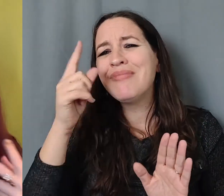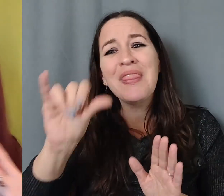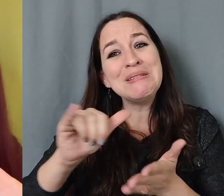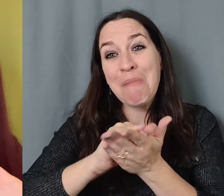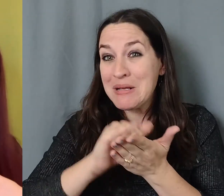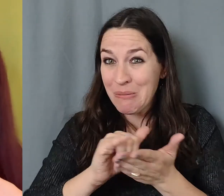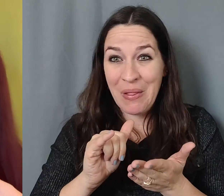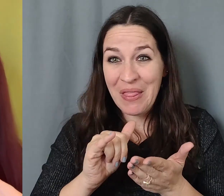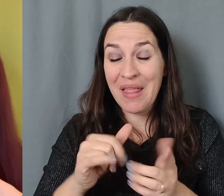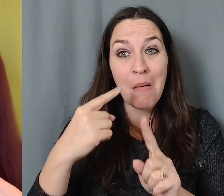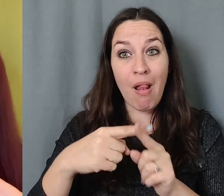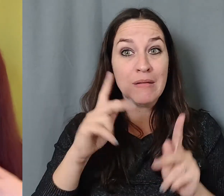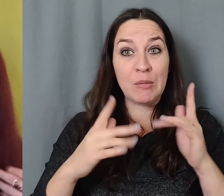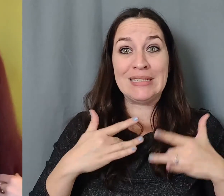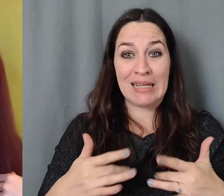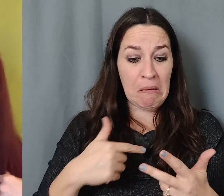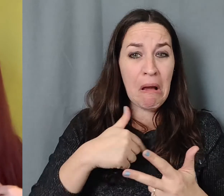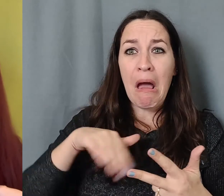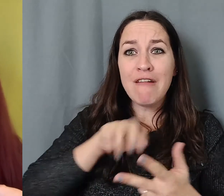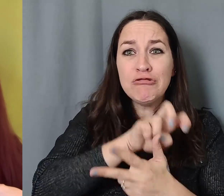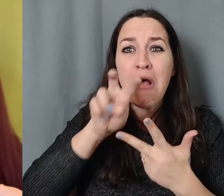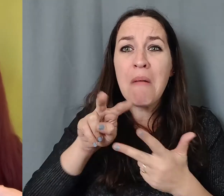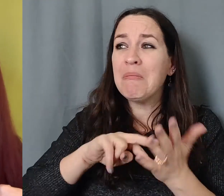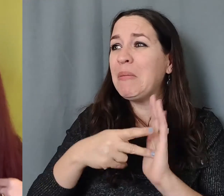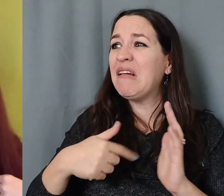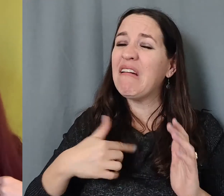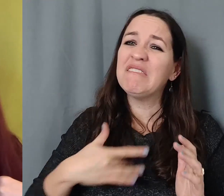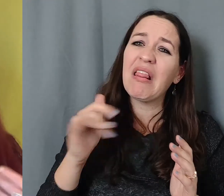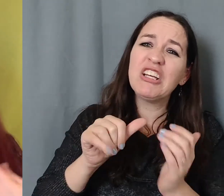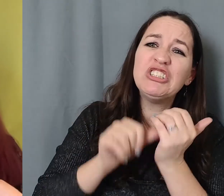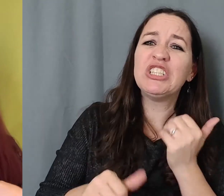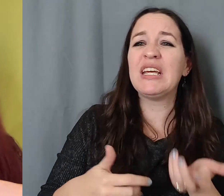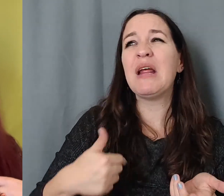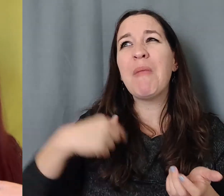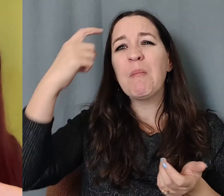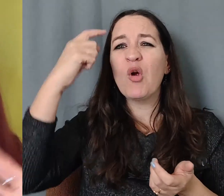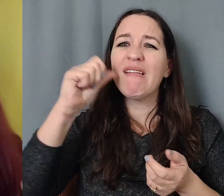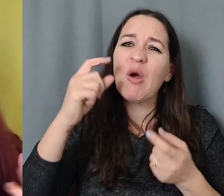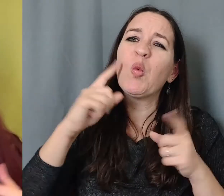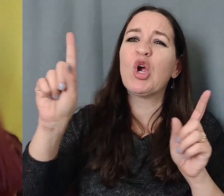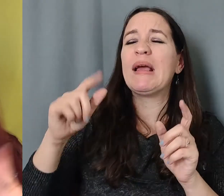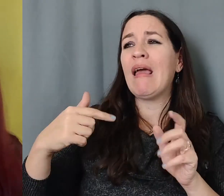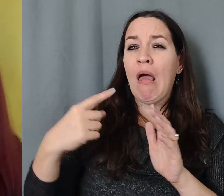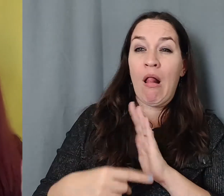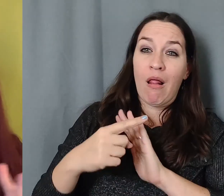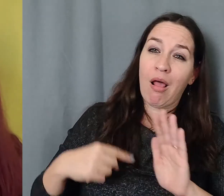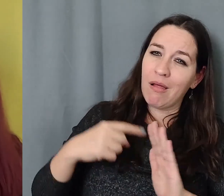And two then they feel like shit and they think that it's their fault because they just didn't try hard enough or they just weren't interested or their brain isn't cut out for that or whatever, whatever, whatever.